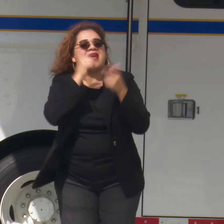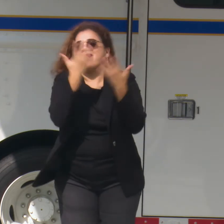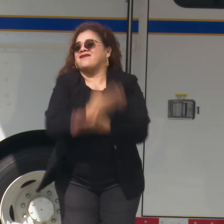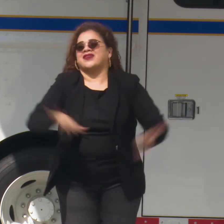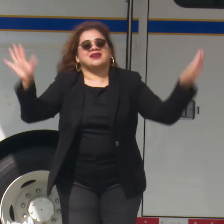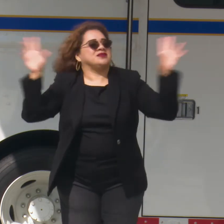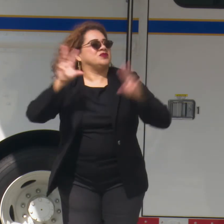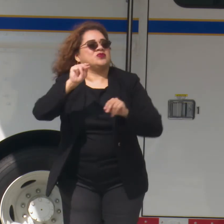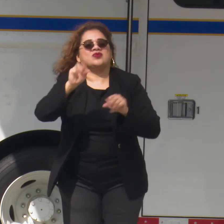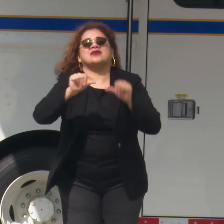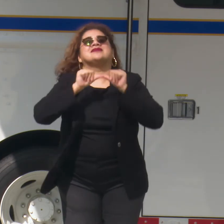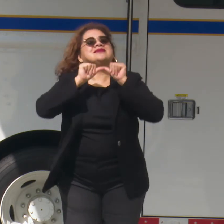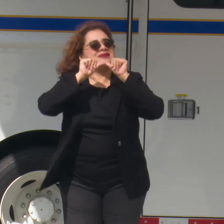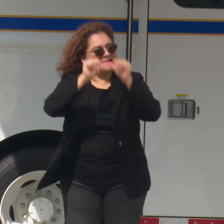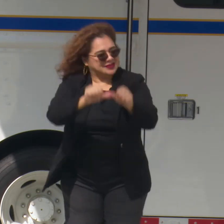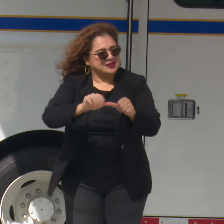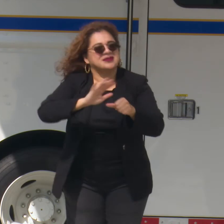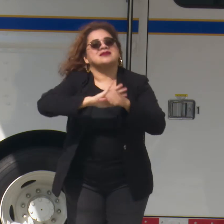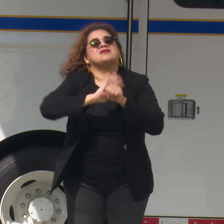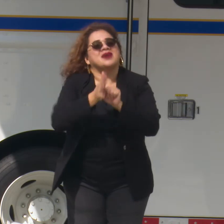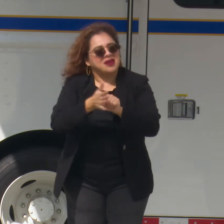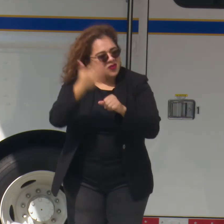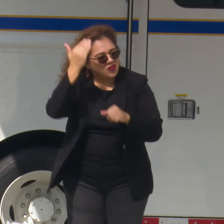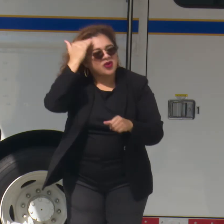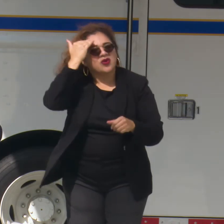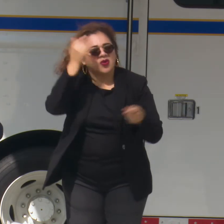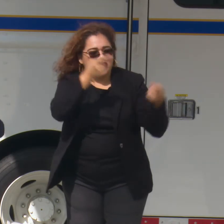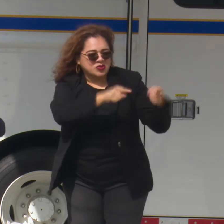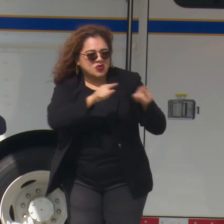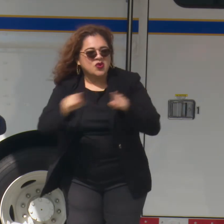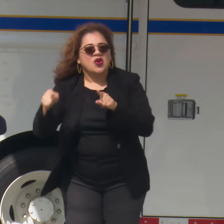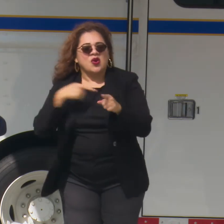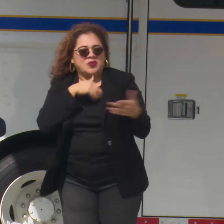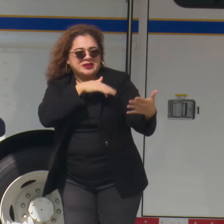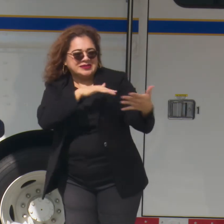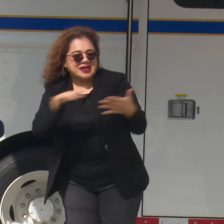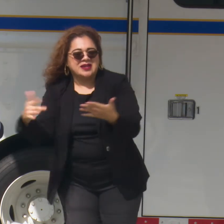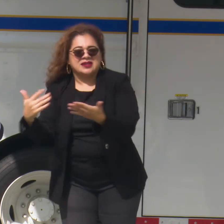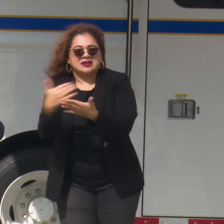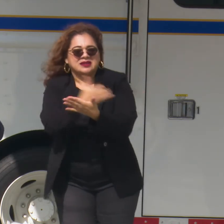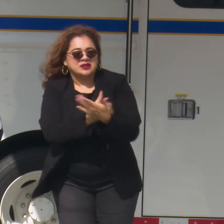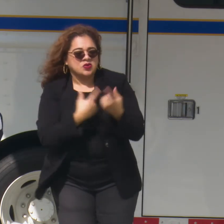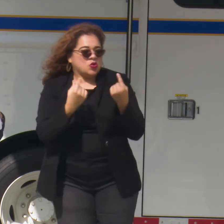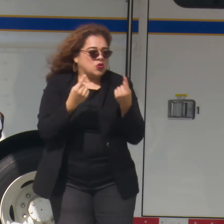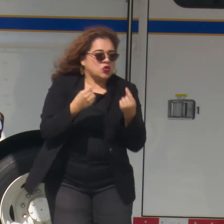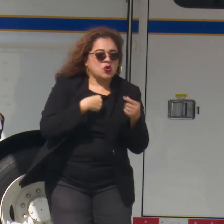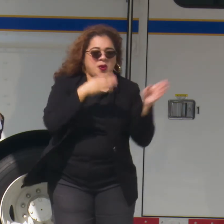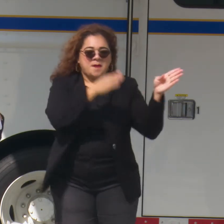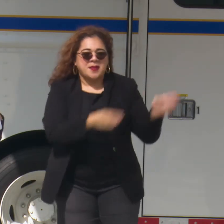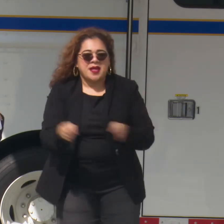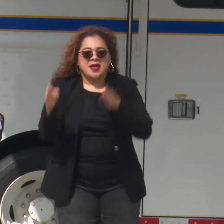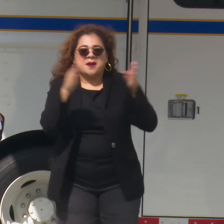to understand exactly what's going on in our community and what steps we need to take.